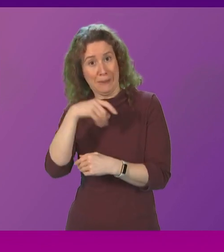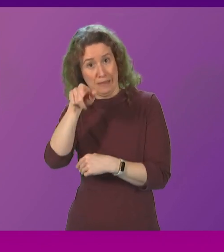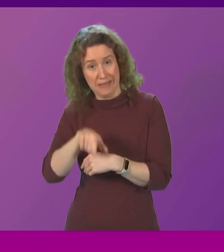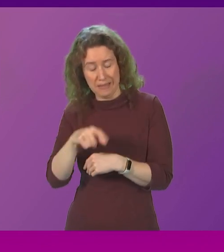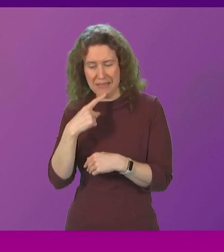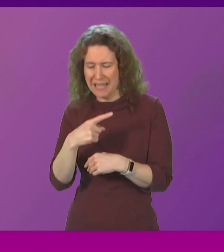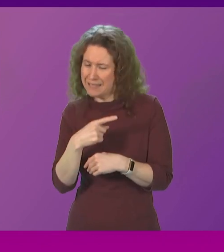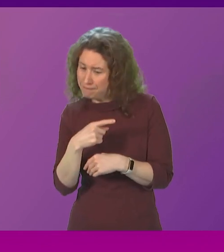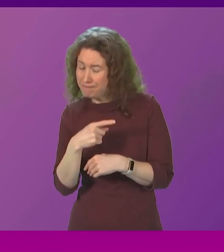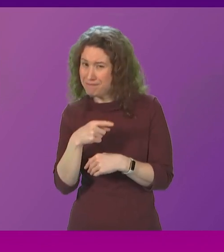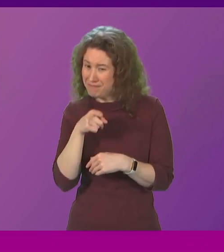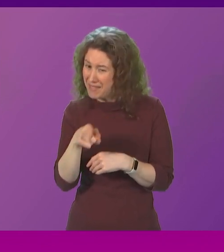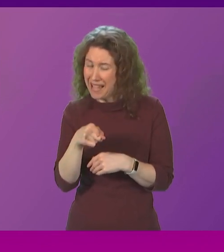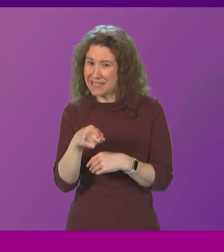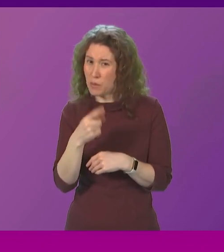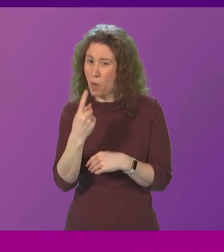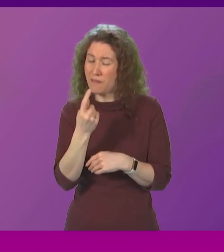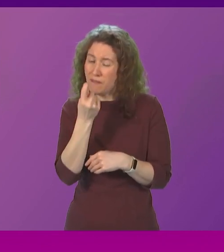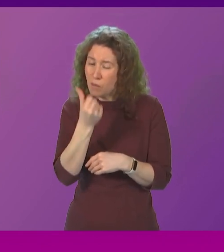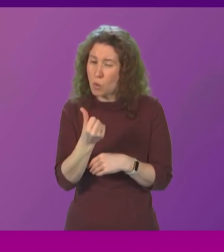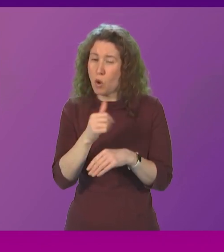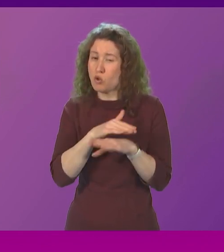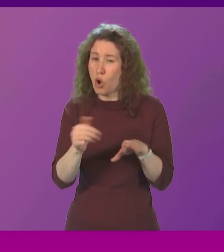“one of the few non-idiots that was available.”